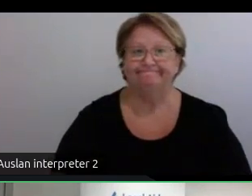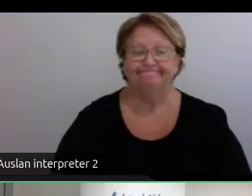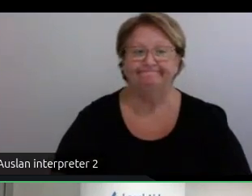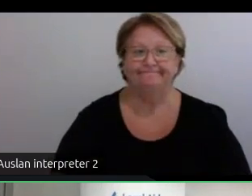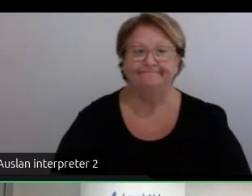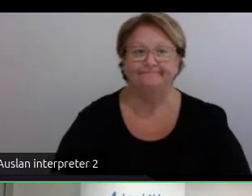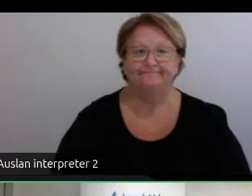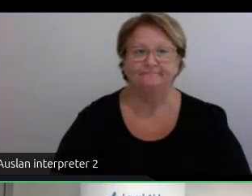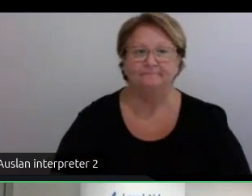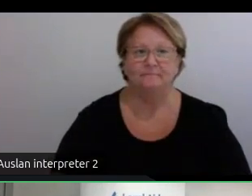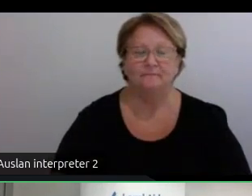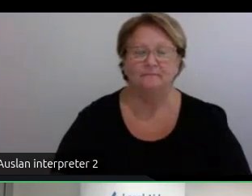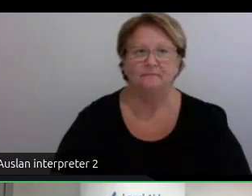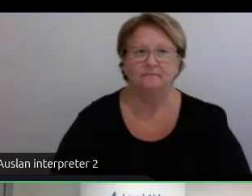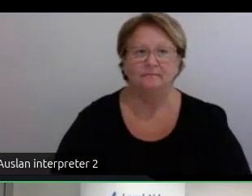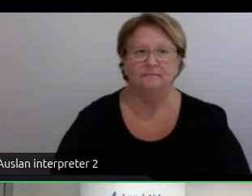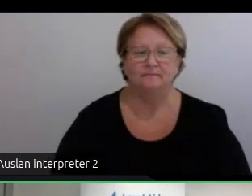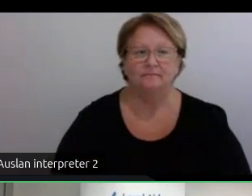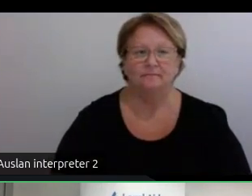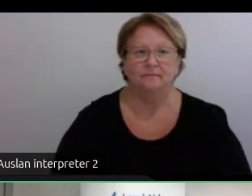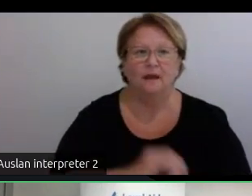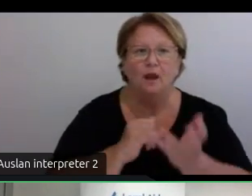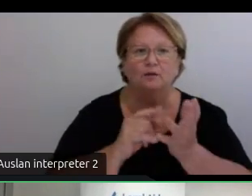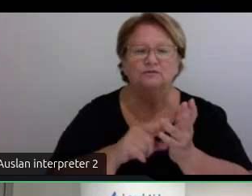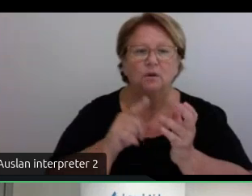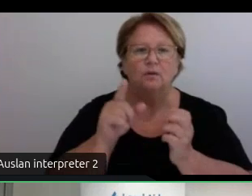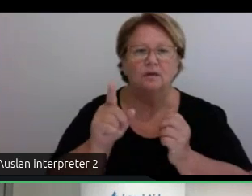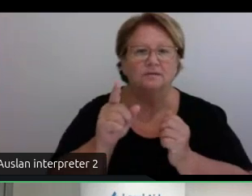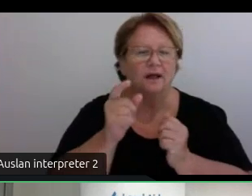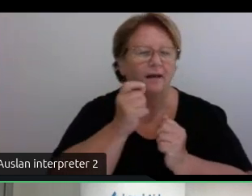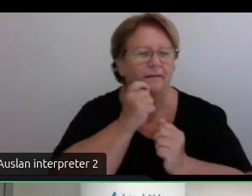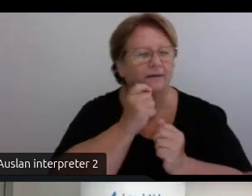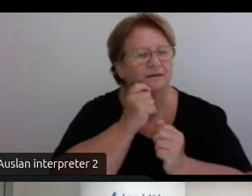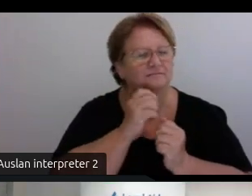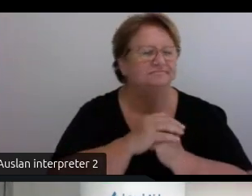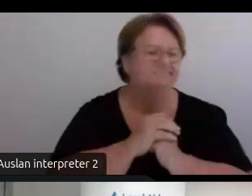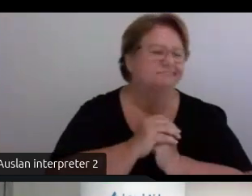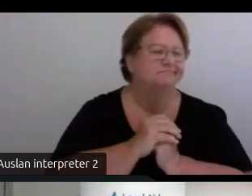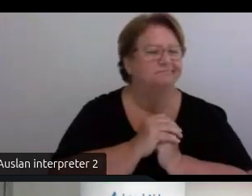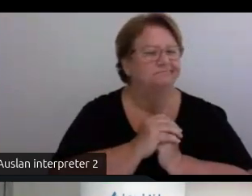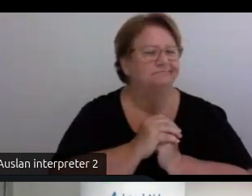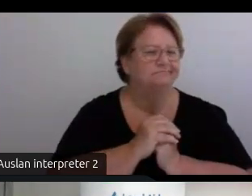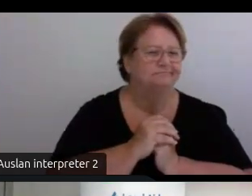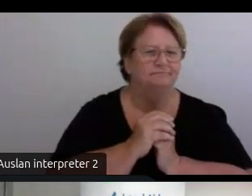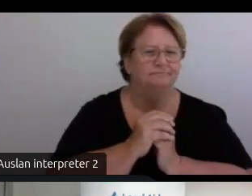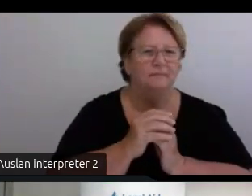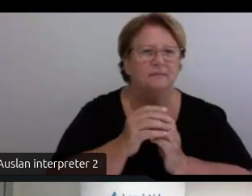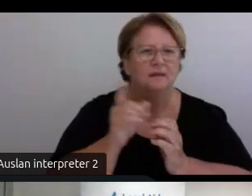scam bringing and those contracts we're seeing are a bit interesting to put it politely um because